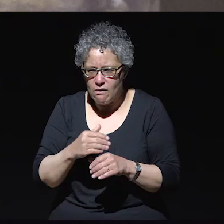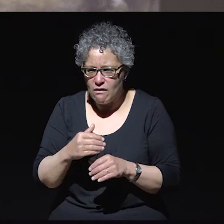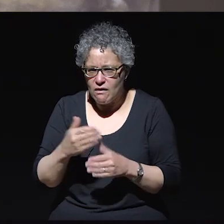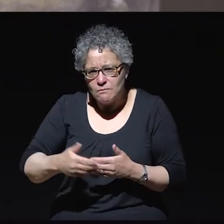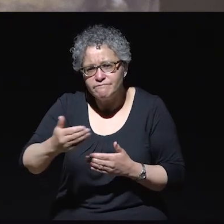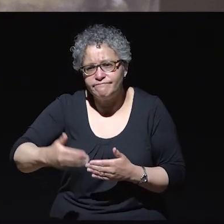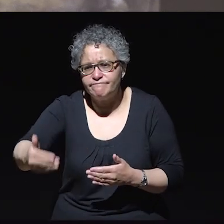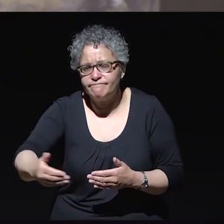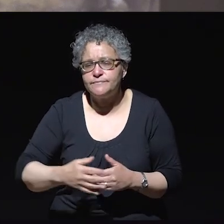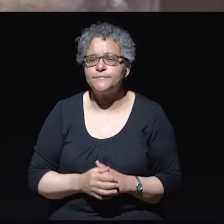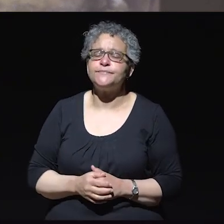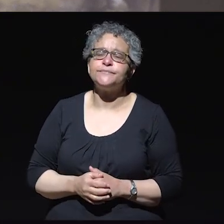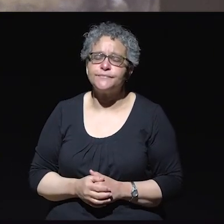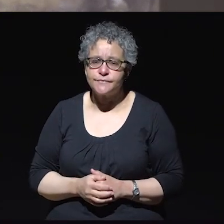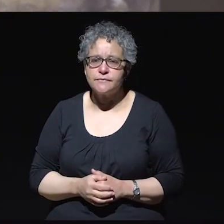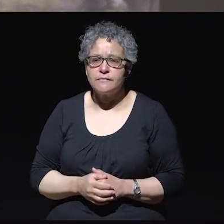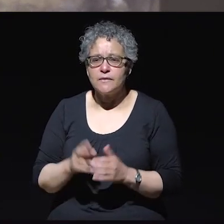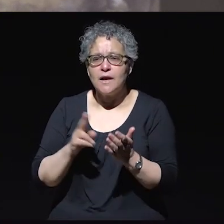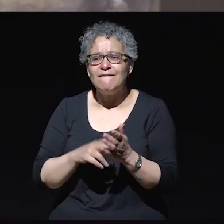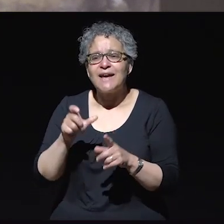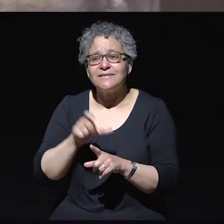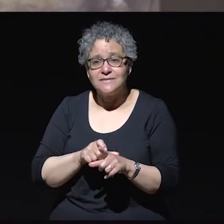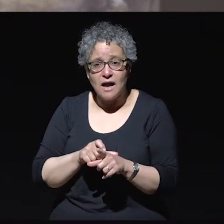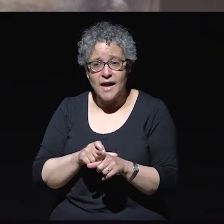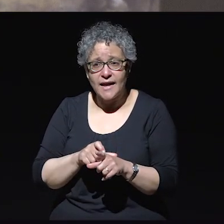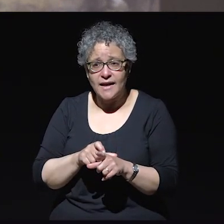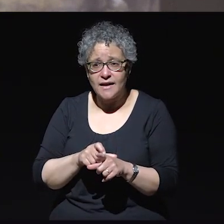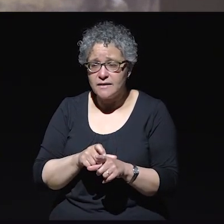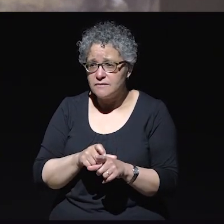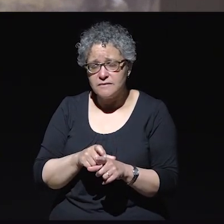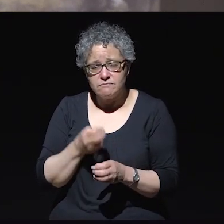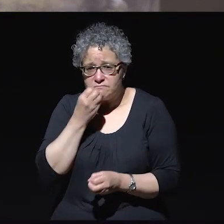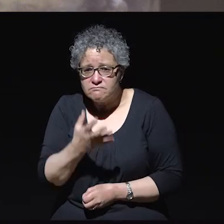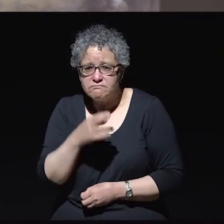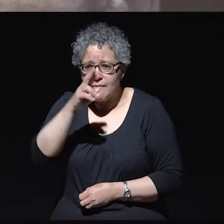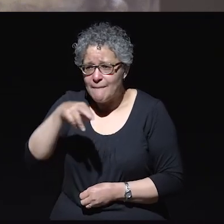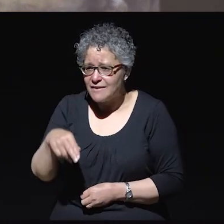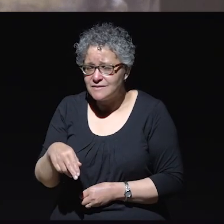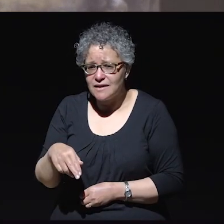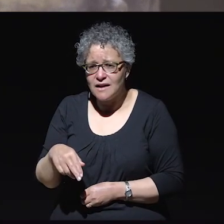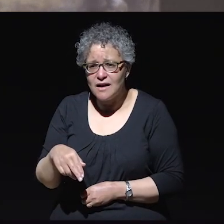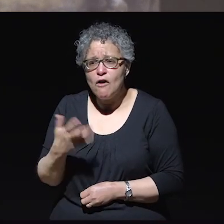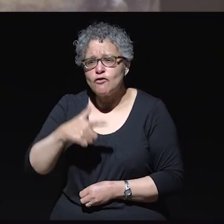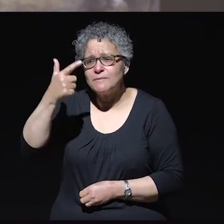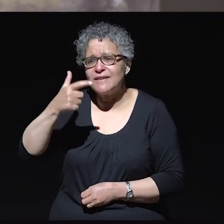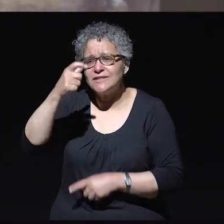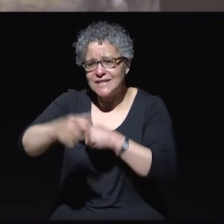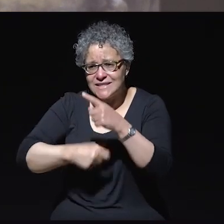So, Van Dyck, of course, was a fantastic painter, the painter's painter of the 17th century. He was, of course, knighted by Charles I,